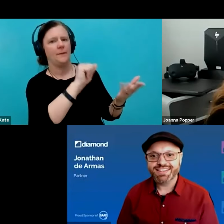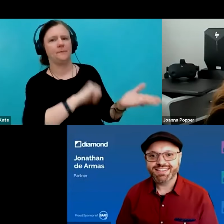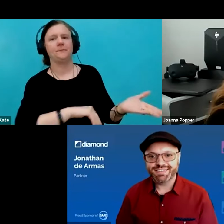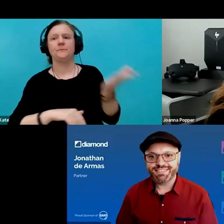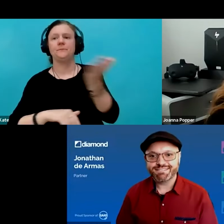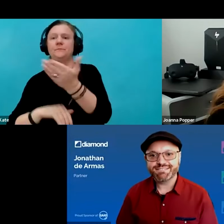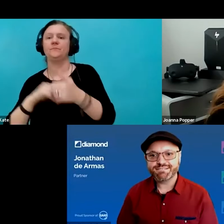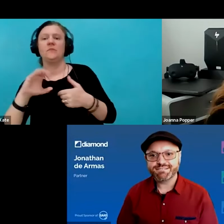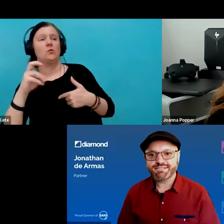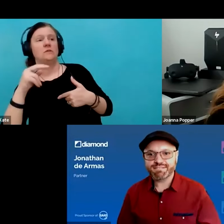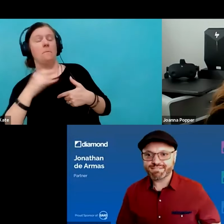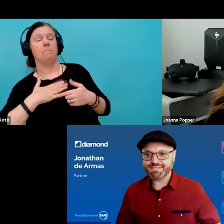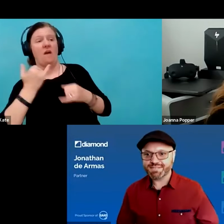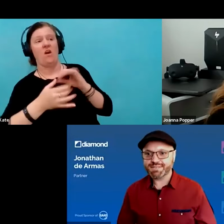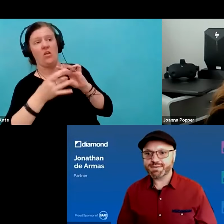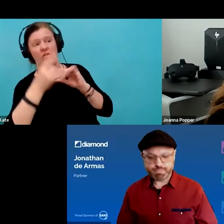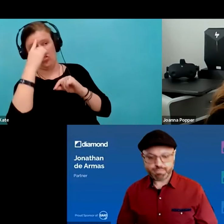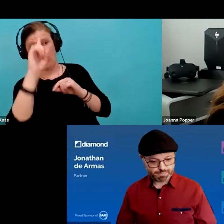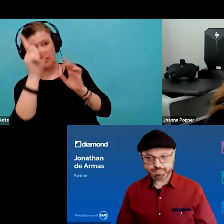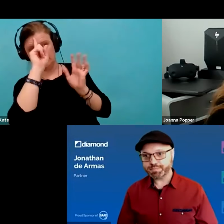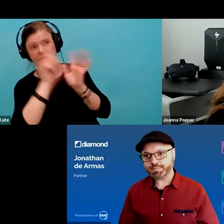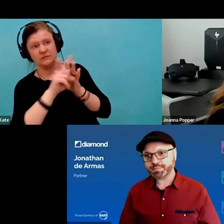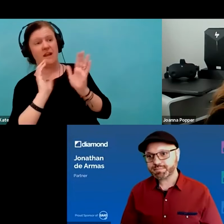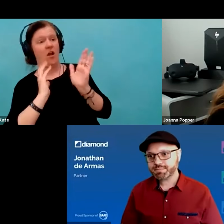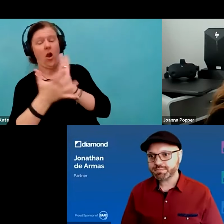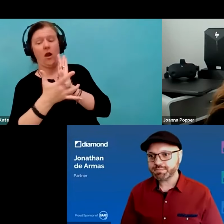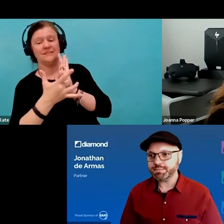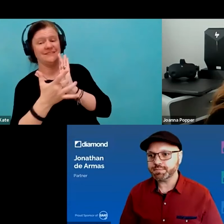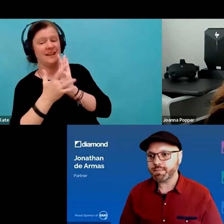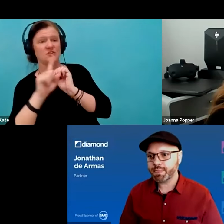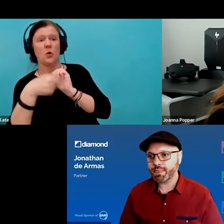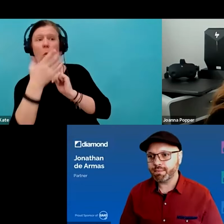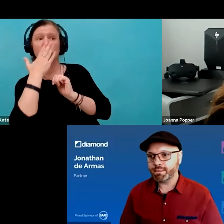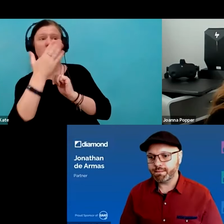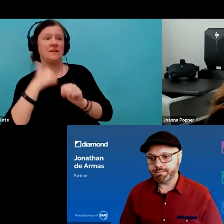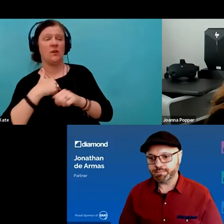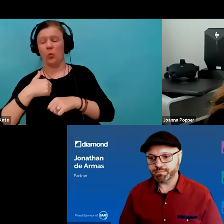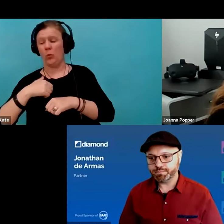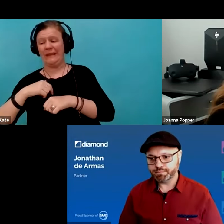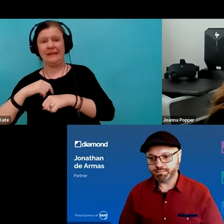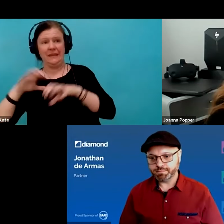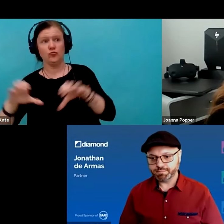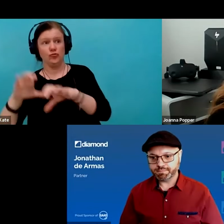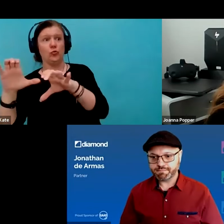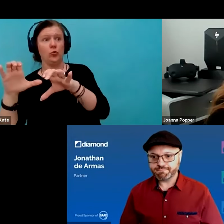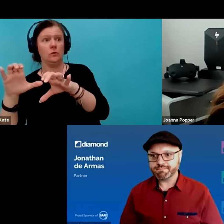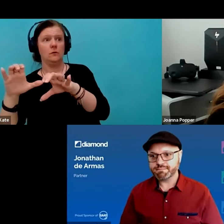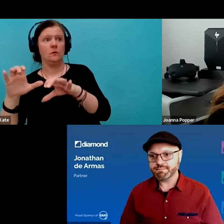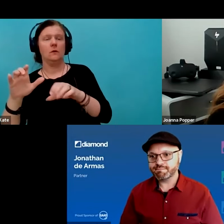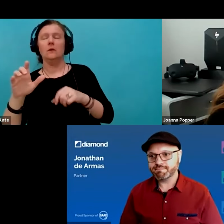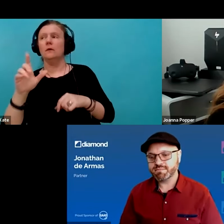Christina Heller: My final thought is that our technology is only as good as what we do with it. I think it's been really exciting to see in the